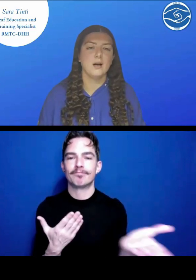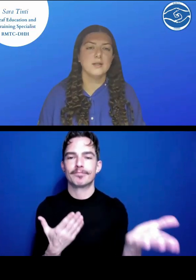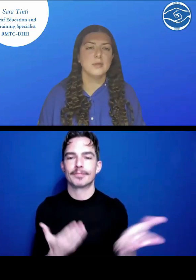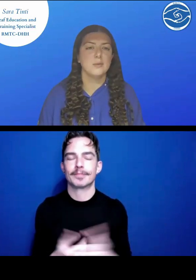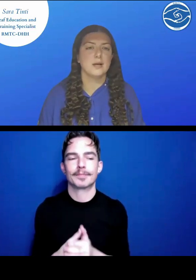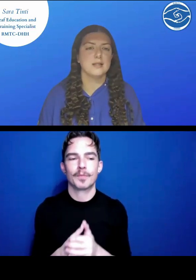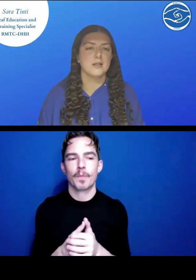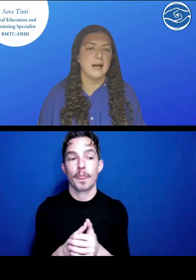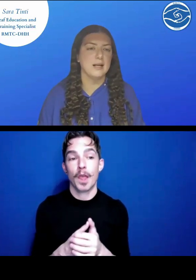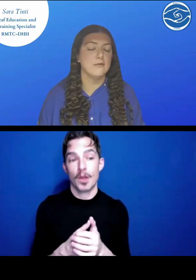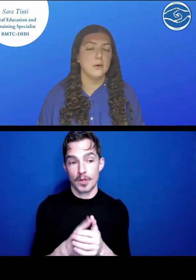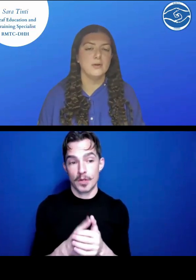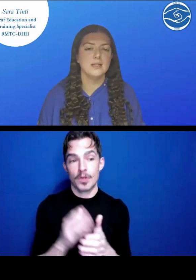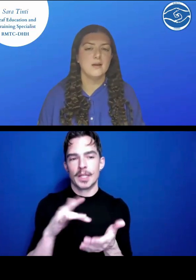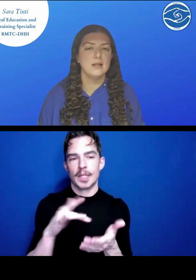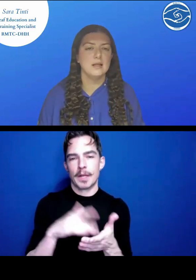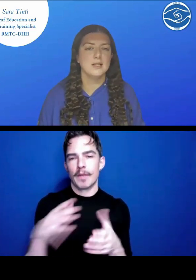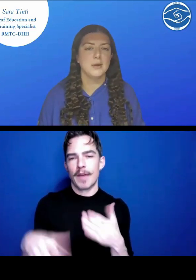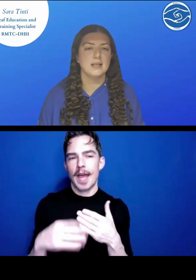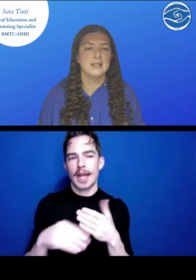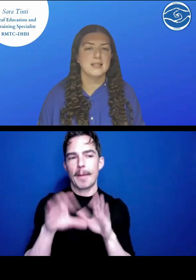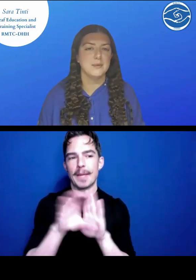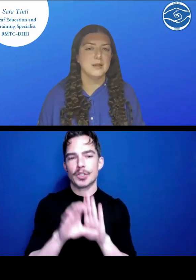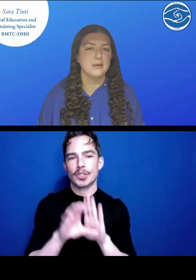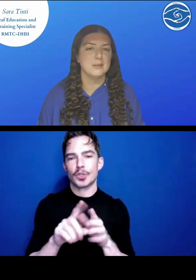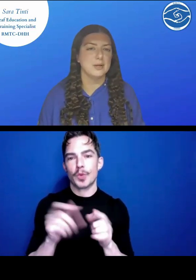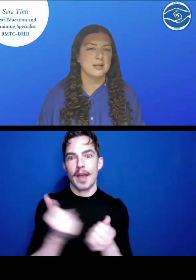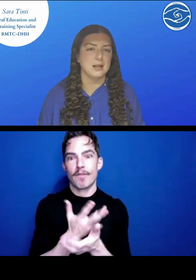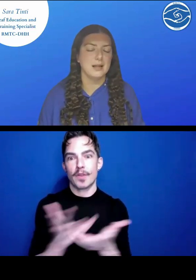we are also in the process of adding photos to everything so you guys can see what those books